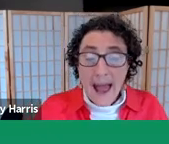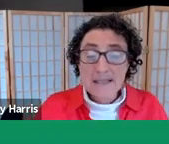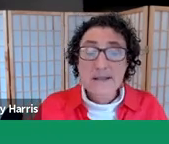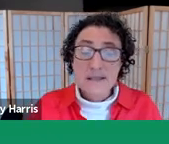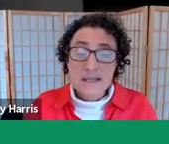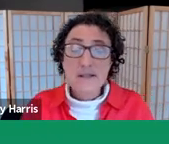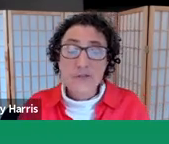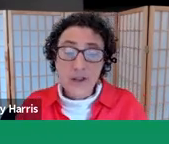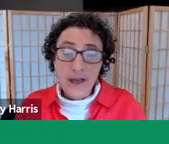@disphilanthropy.